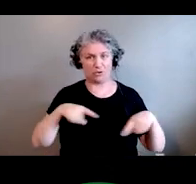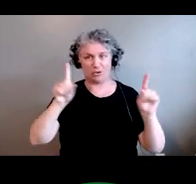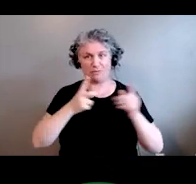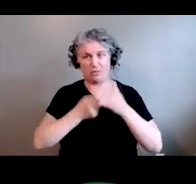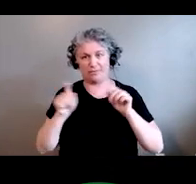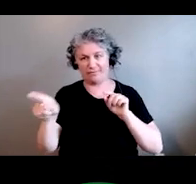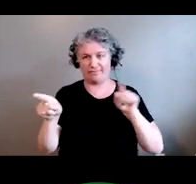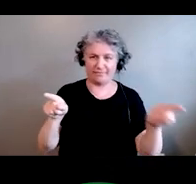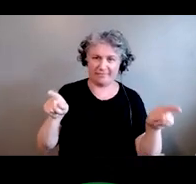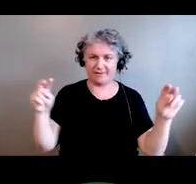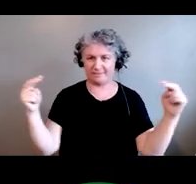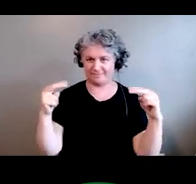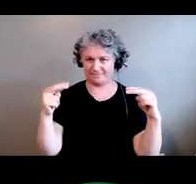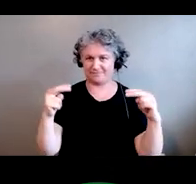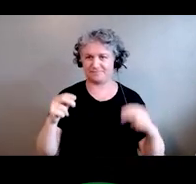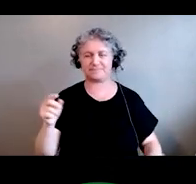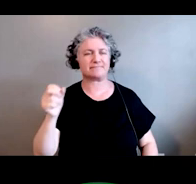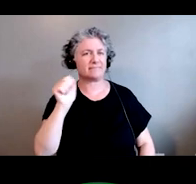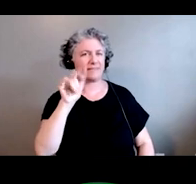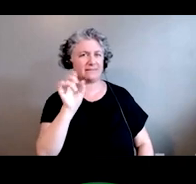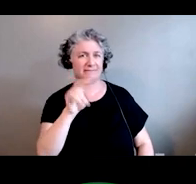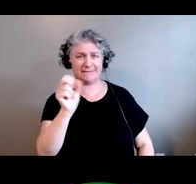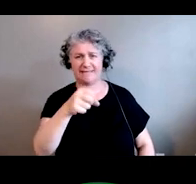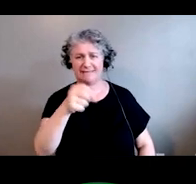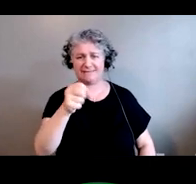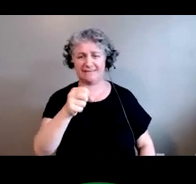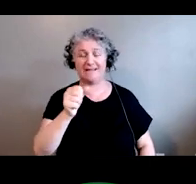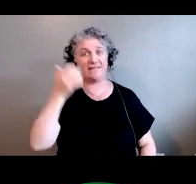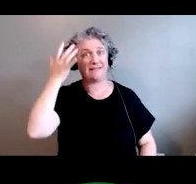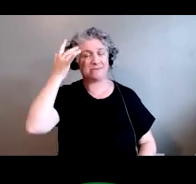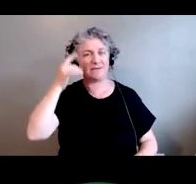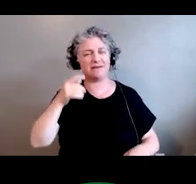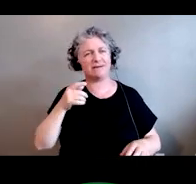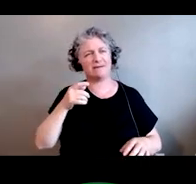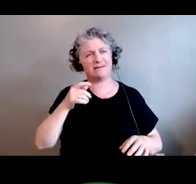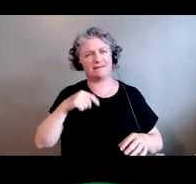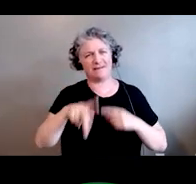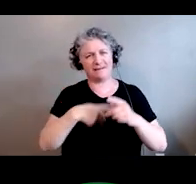Yeah, yeah, absolutely. Thank you. I think that's why these sorts of events are so important